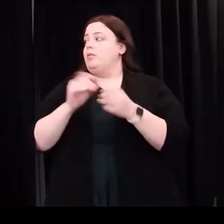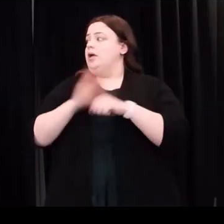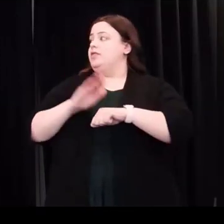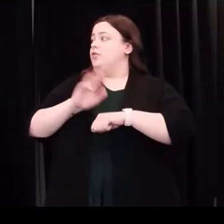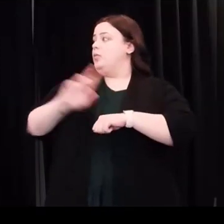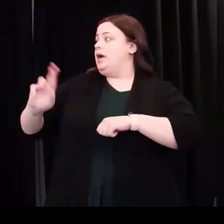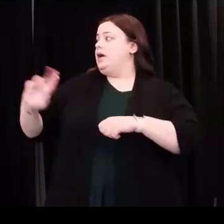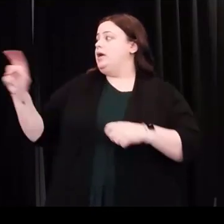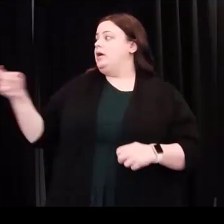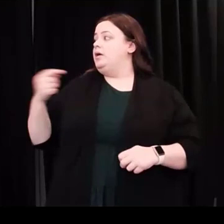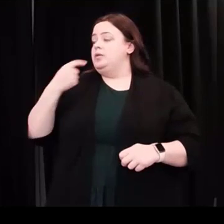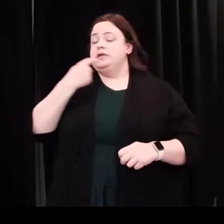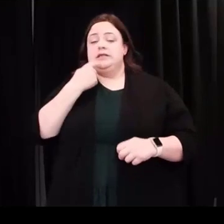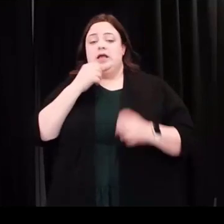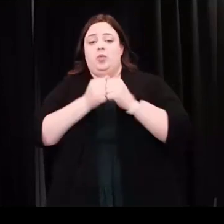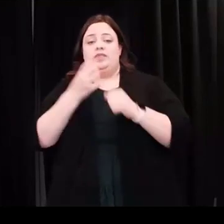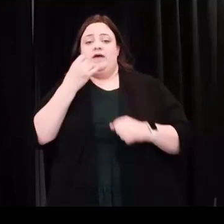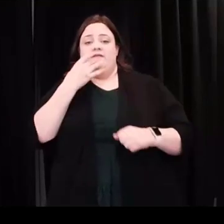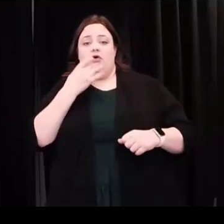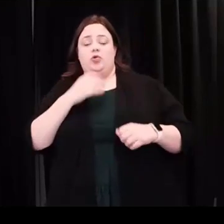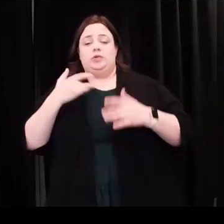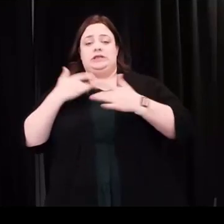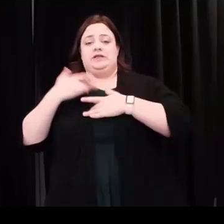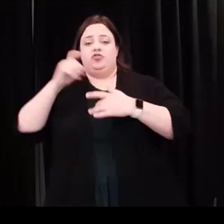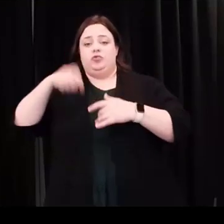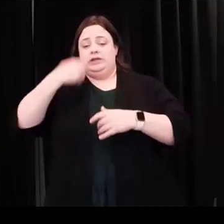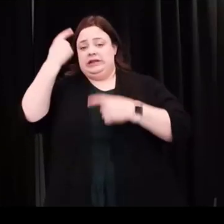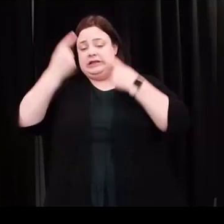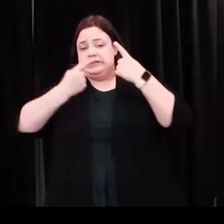Yeah, I was just going to say with the photosensitivity we need to consider some